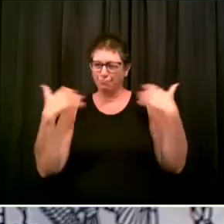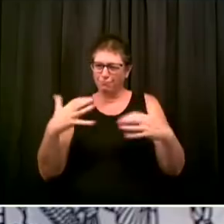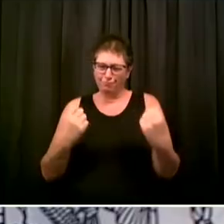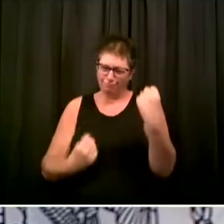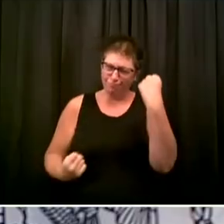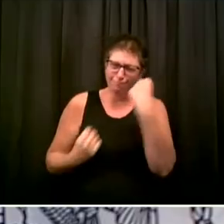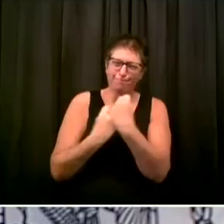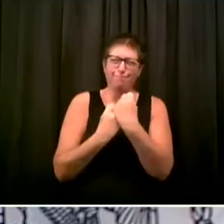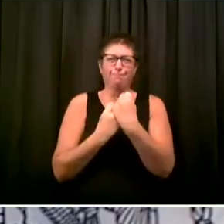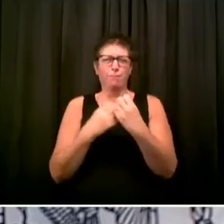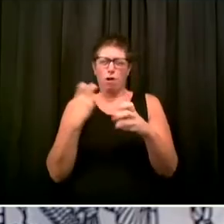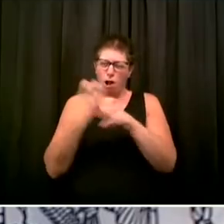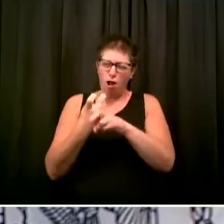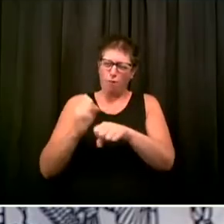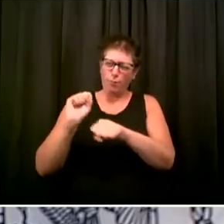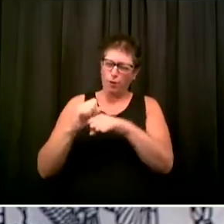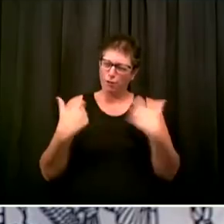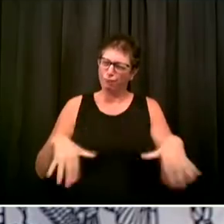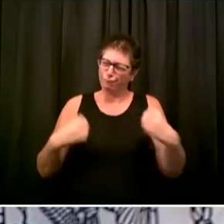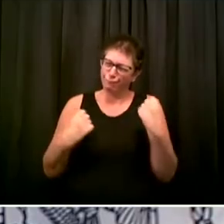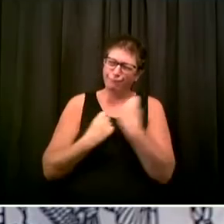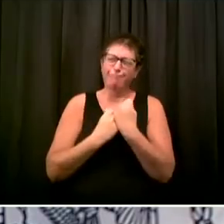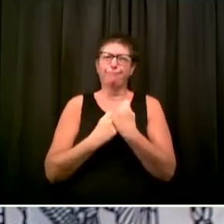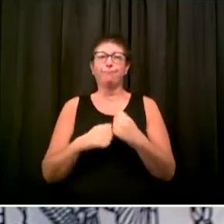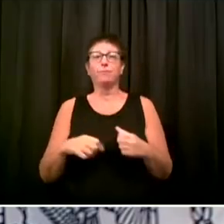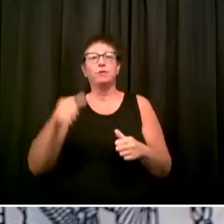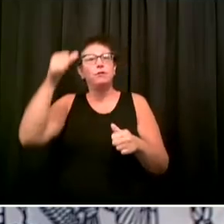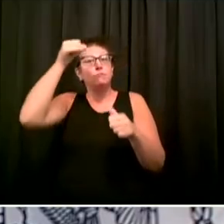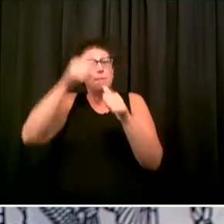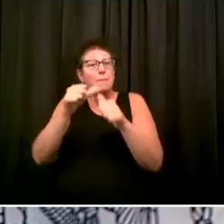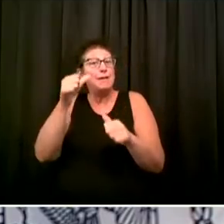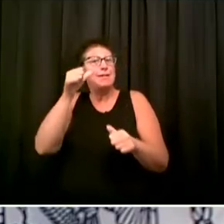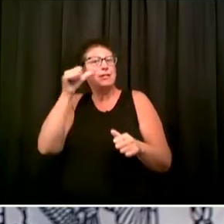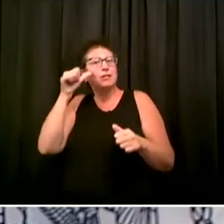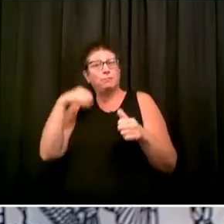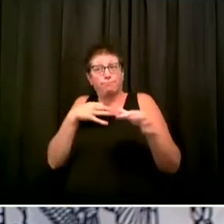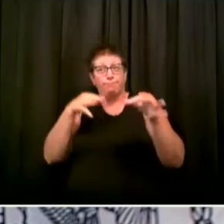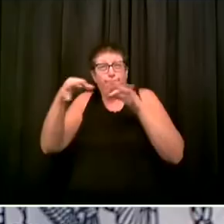BOOK, EXTRAORDINAY REFFORT ON THE WAY ON SOME OF THE FRONT YESTERDAY WE TOLD Y OU